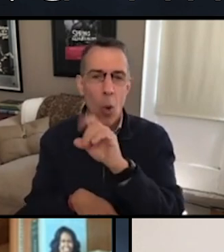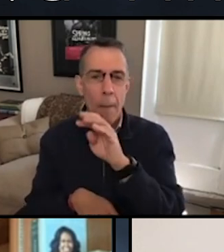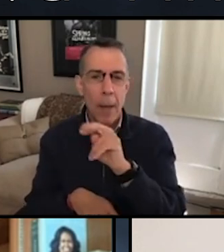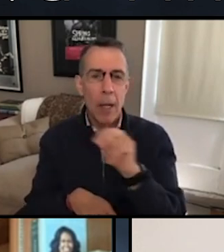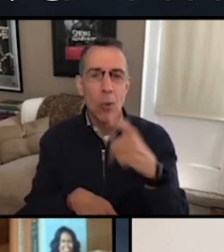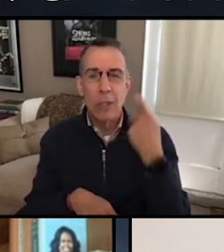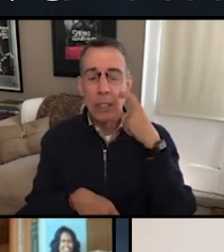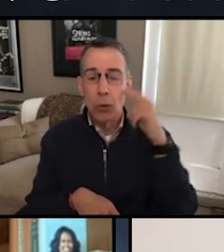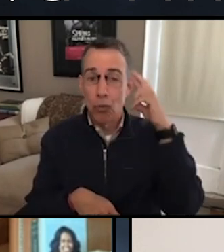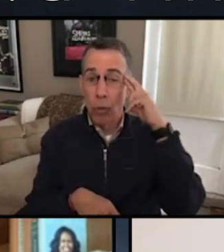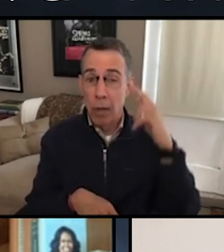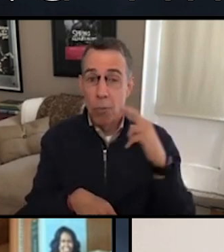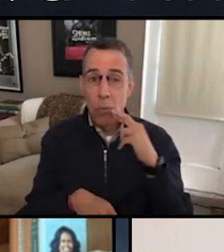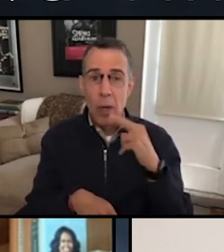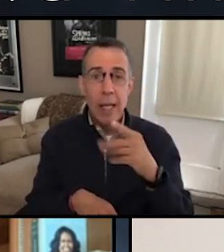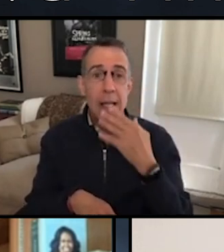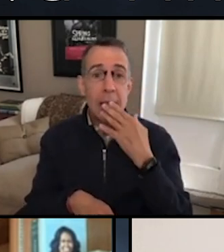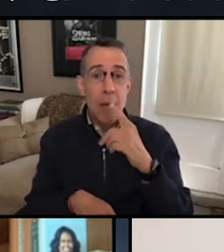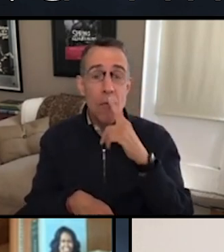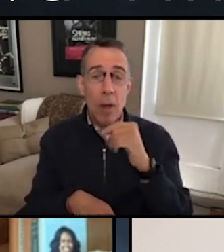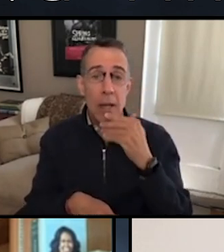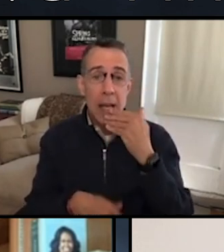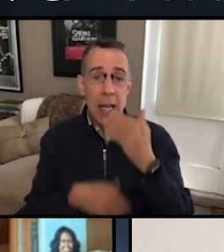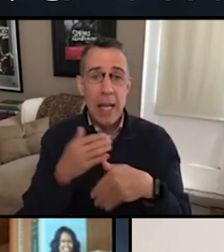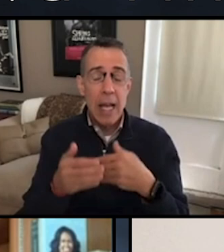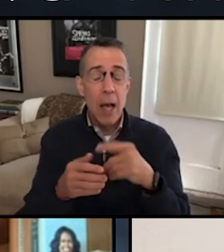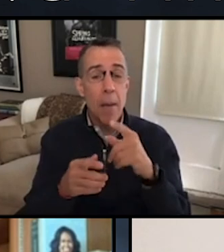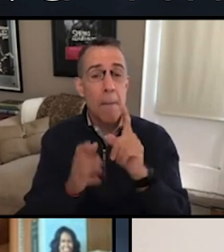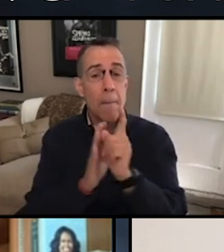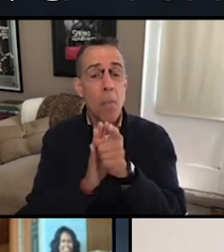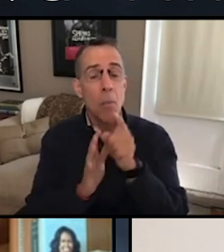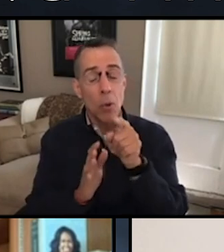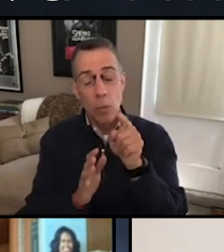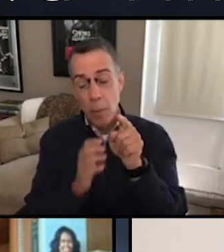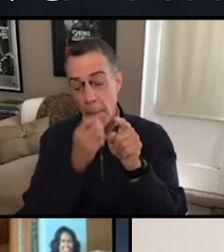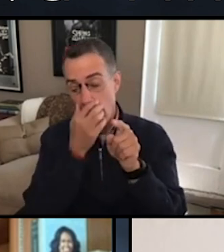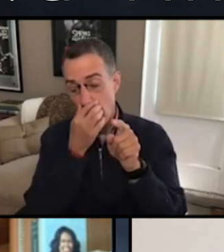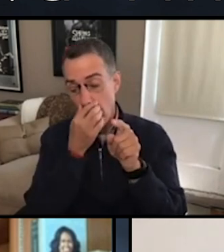noting. And thank you for those kind words in that, the moment that you just